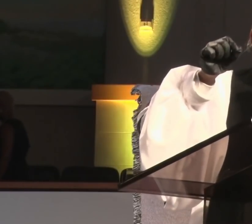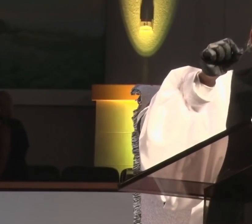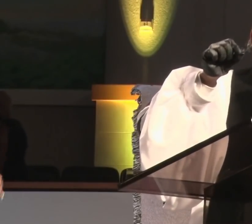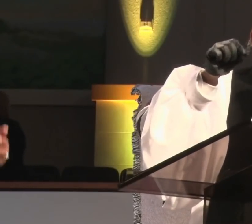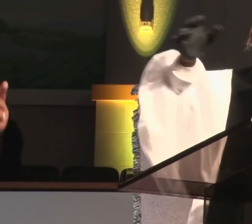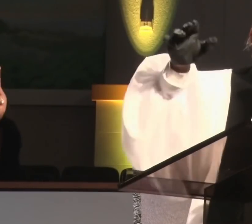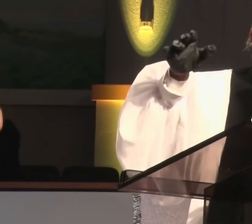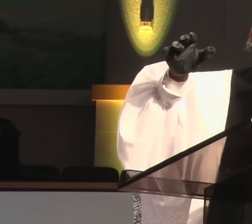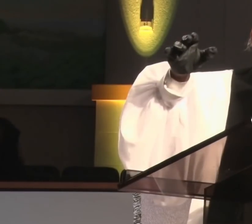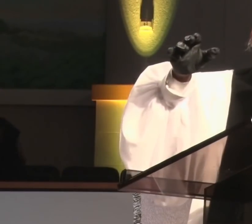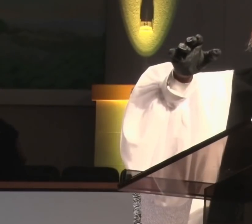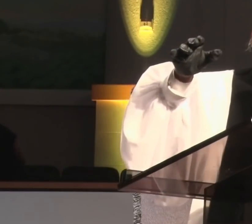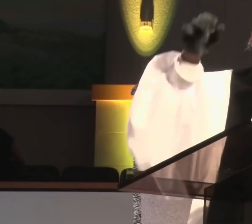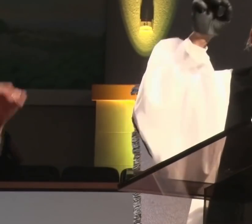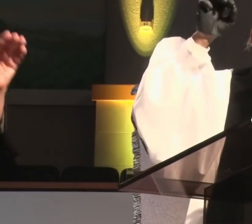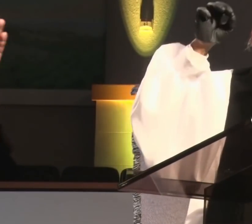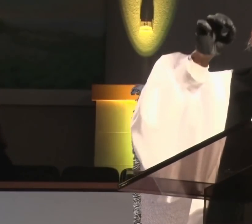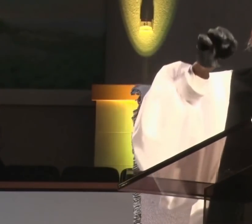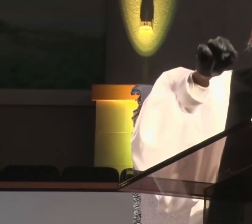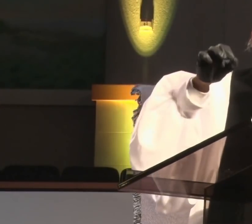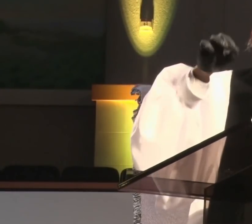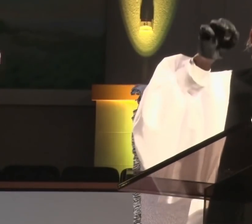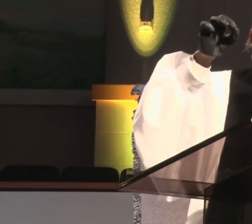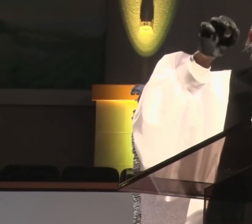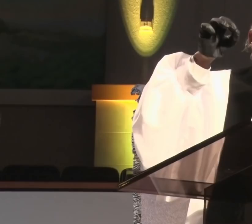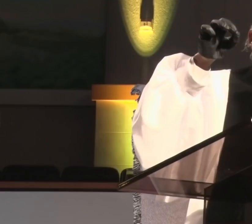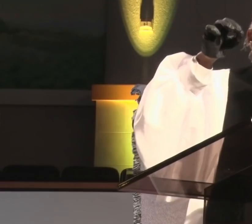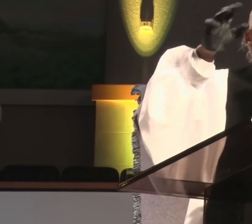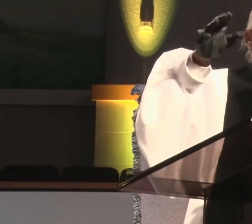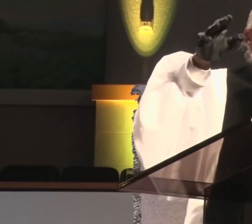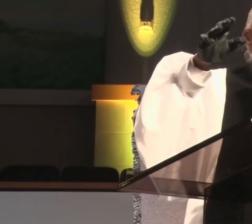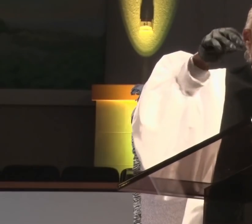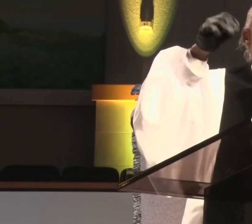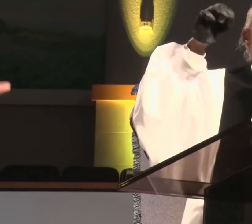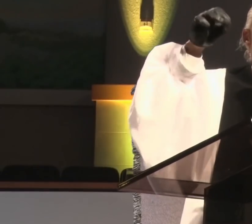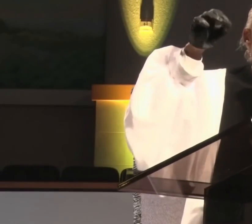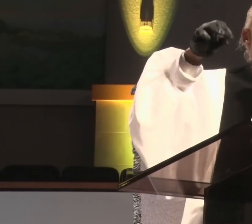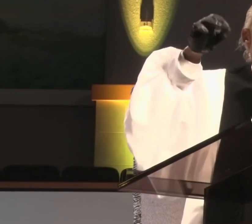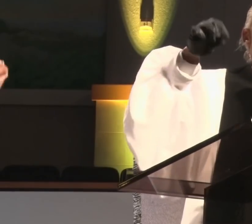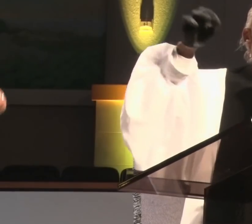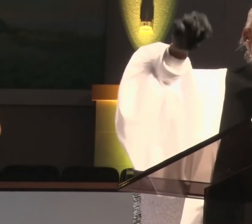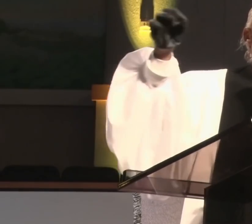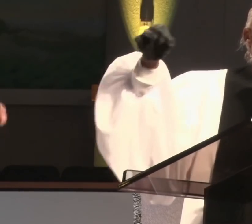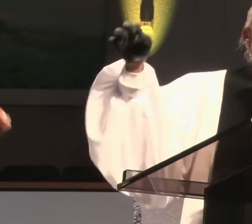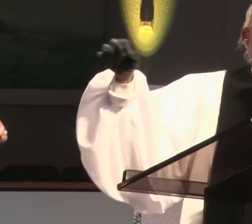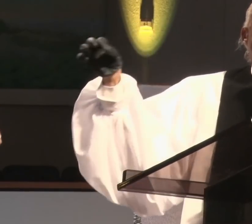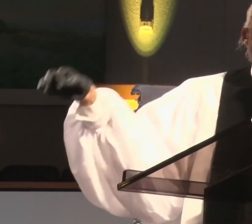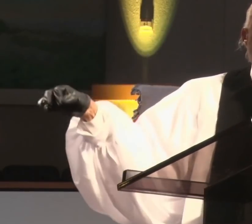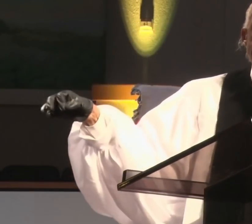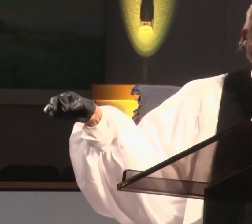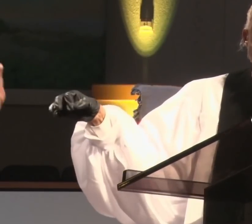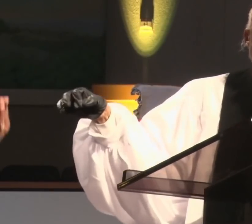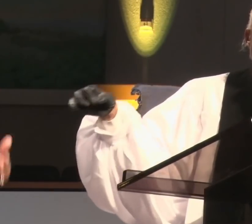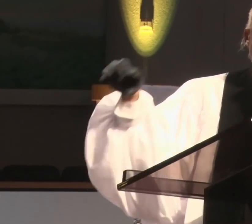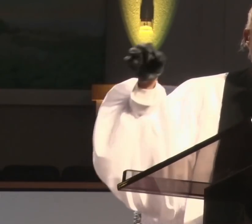YES, THE CONGRESS HAS STEPPED UP, THE CONGRESSIONAL BLACK CAUCUS HAS COME, YES, WE NEED TO